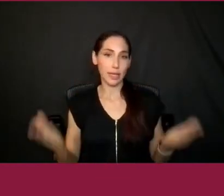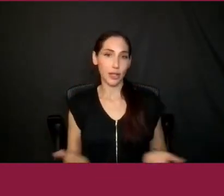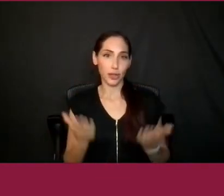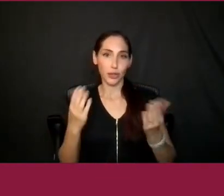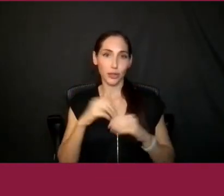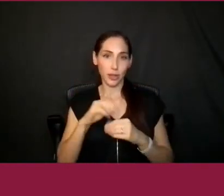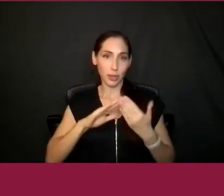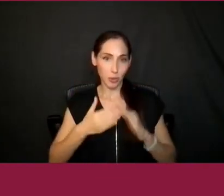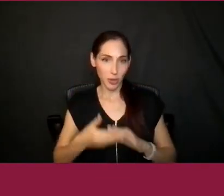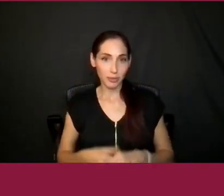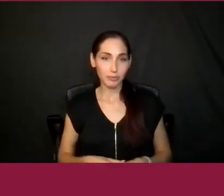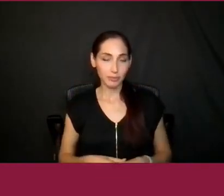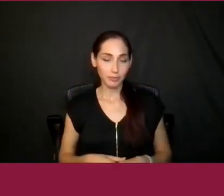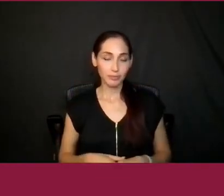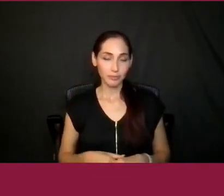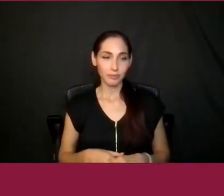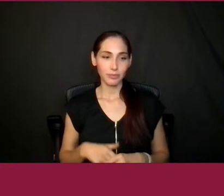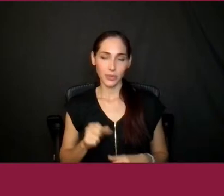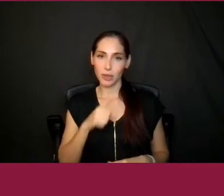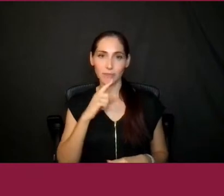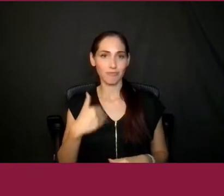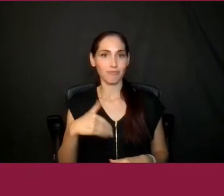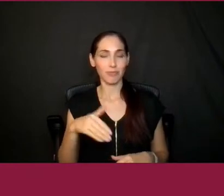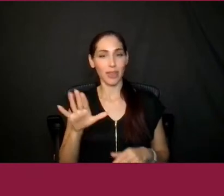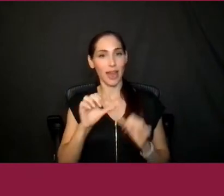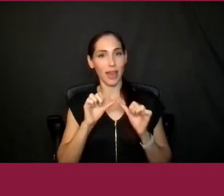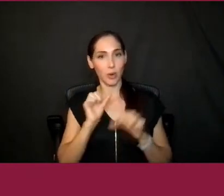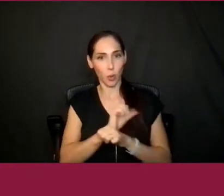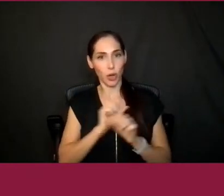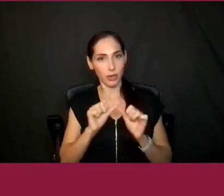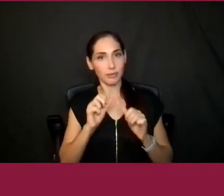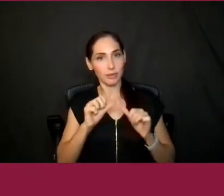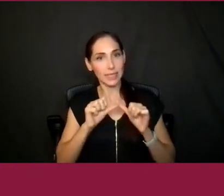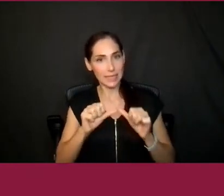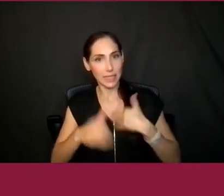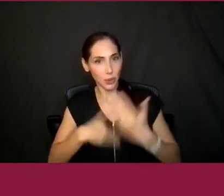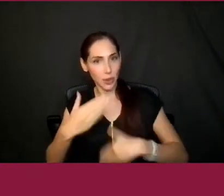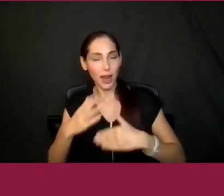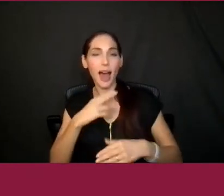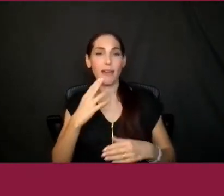So it's really, it's, it's, the work is continuing, I've mentioned it before, and it's not going to